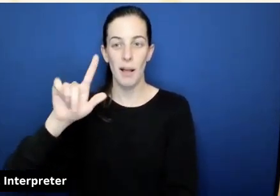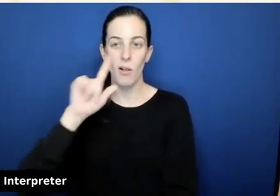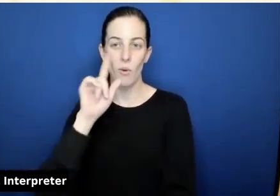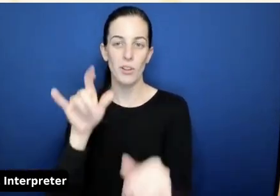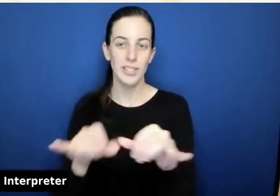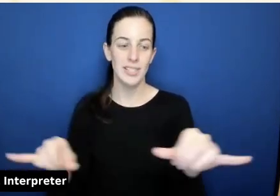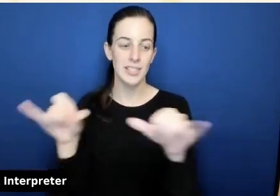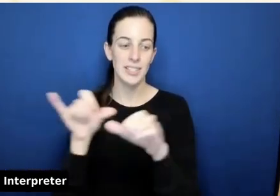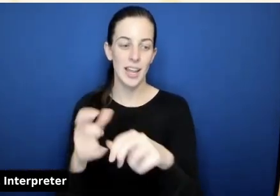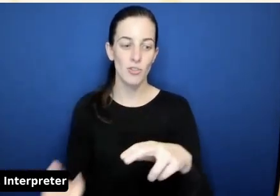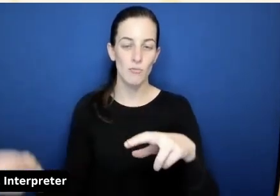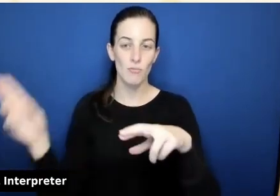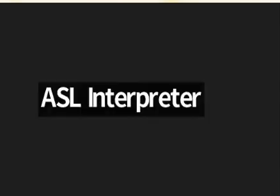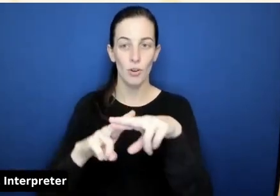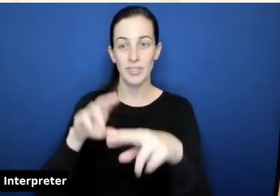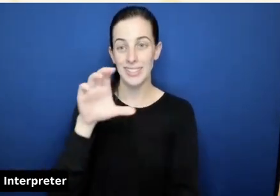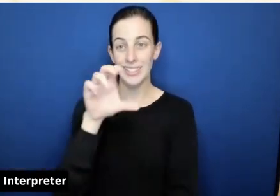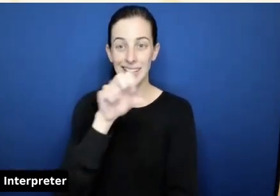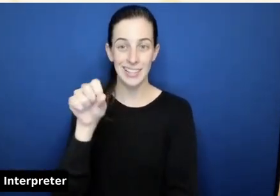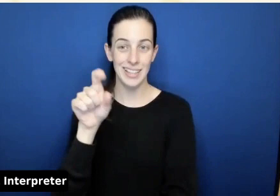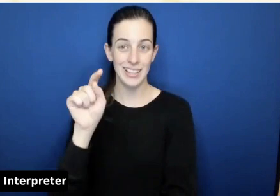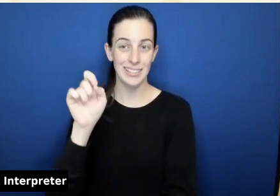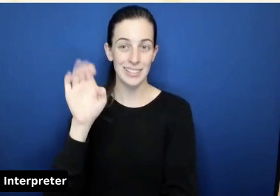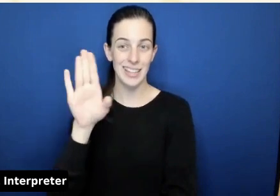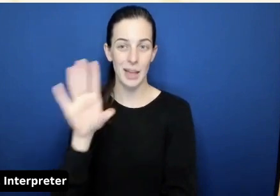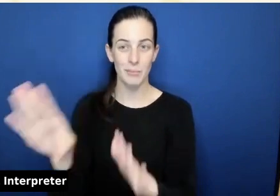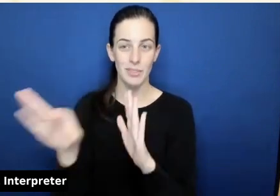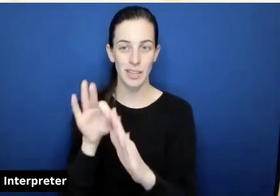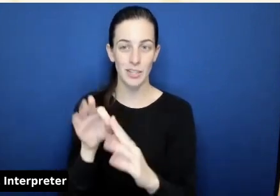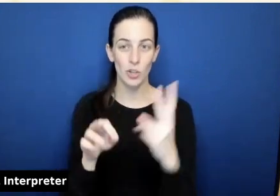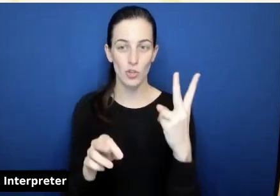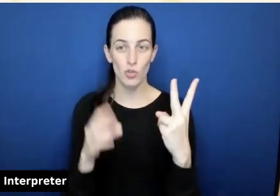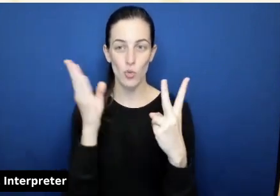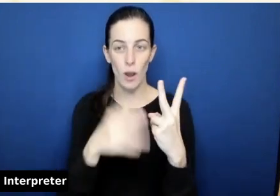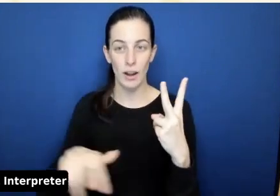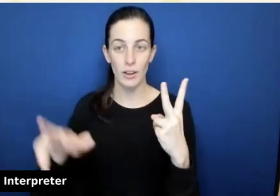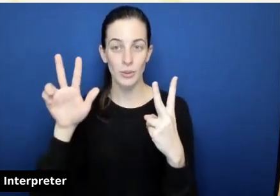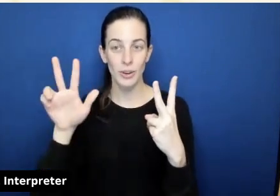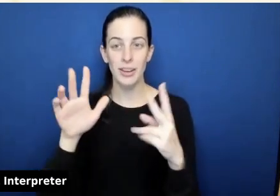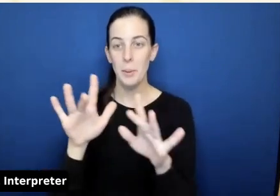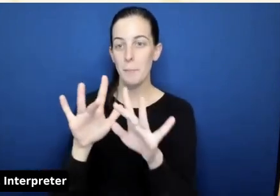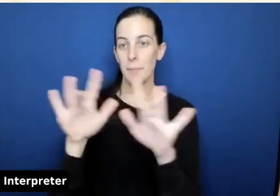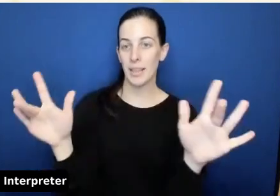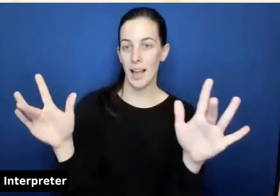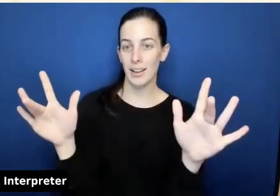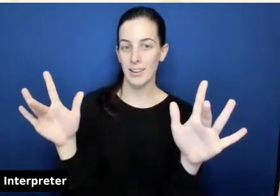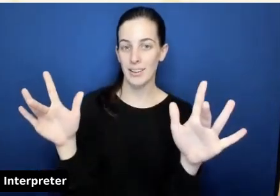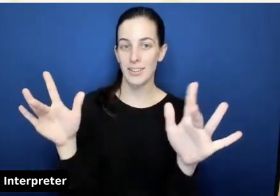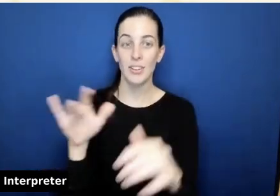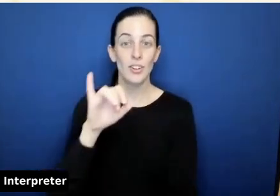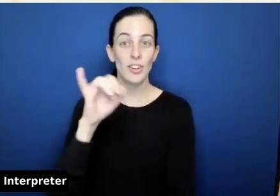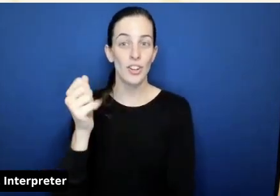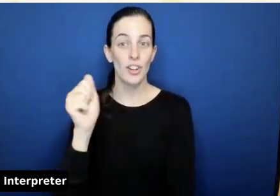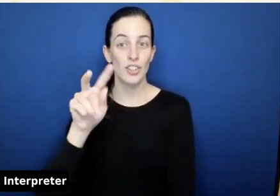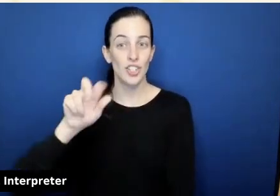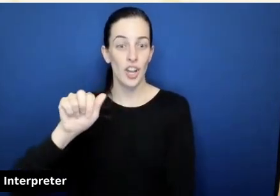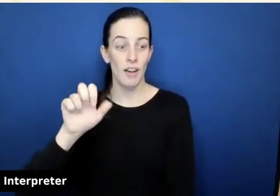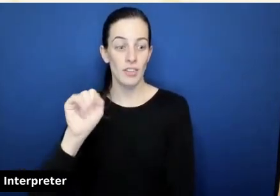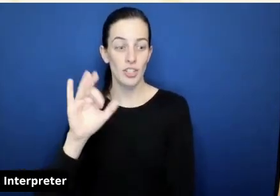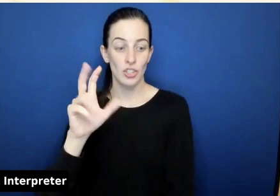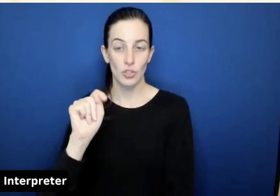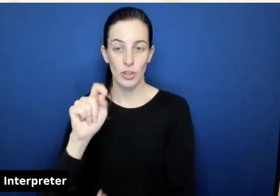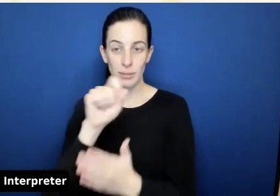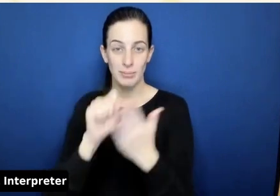[Screen Reader Voice]